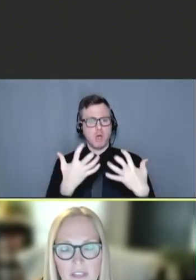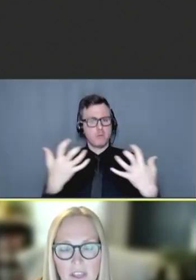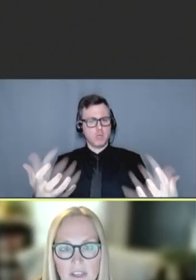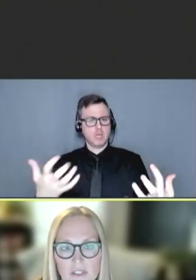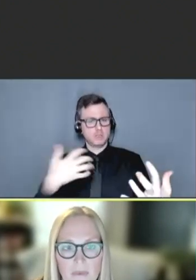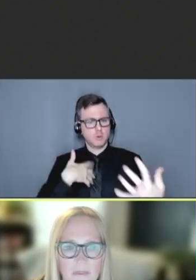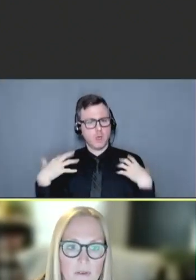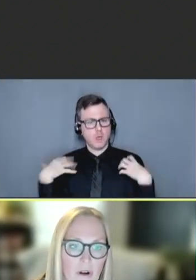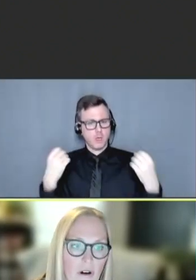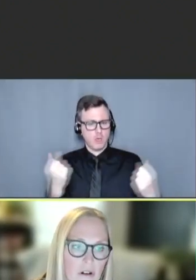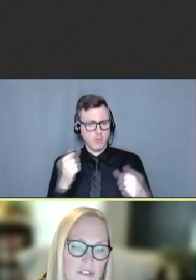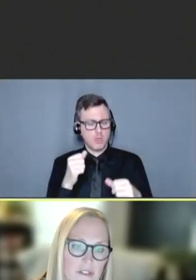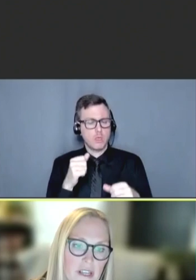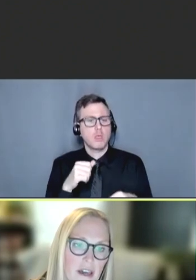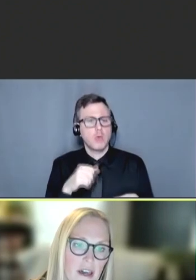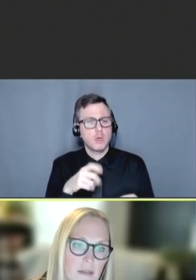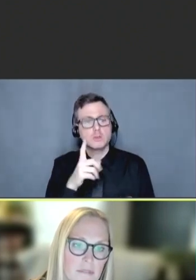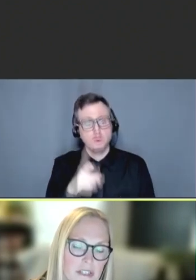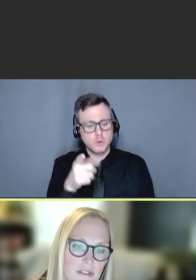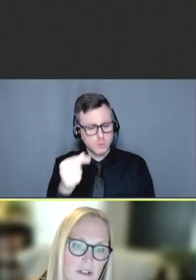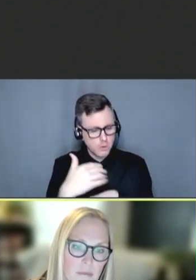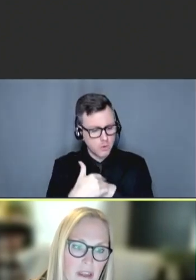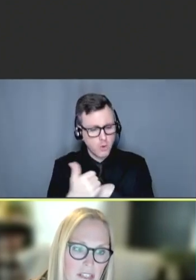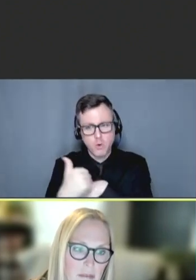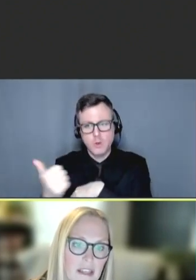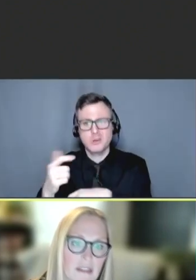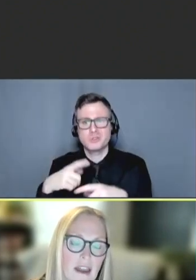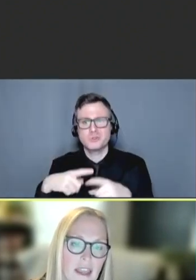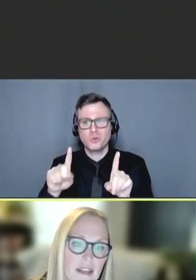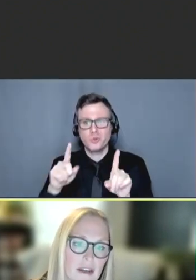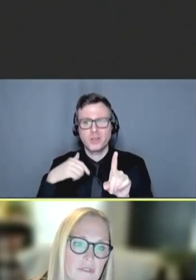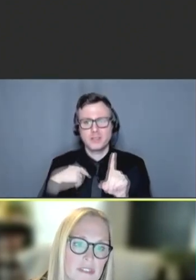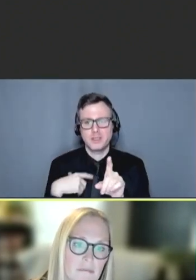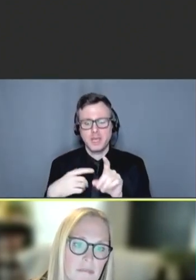So, many of you were called during -- particularly during the pandemic and the height of submitting